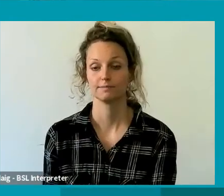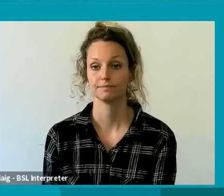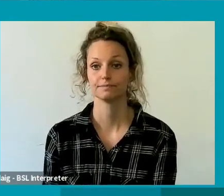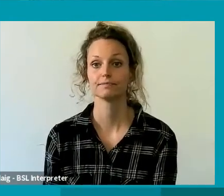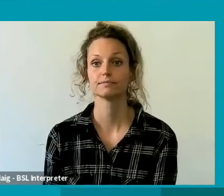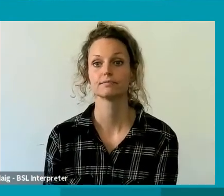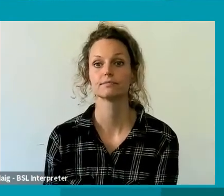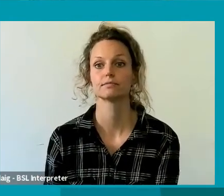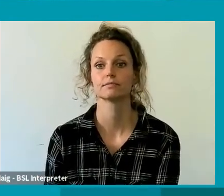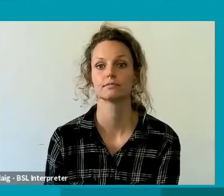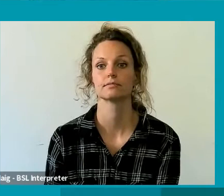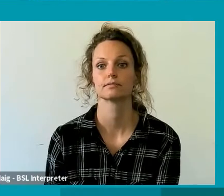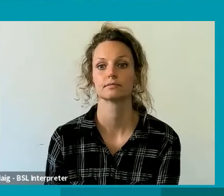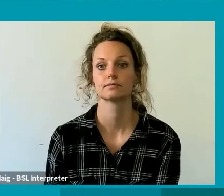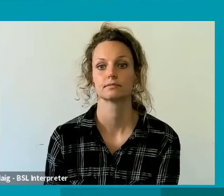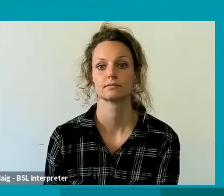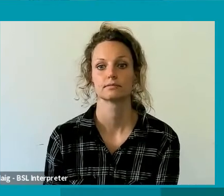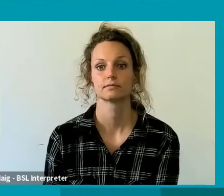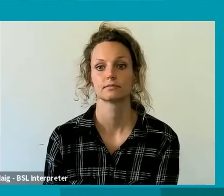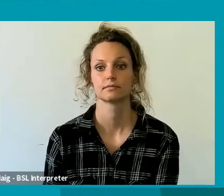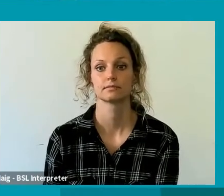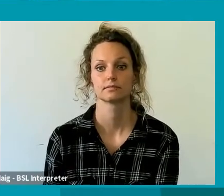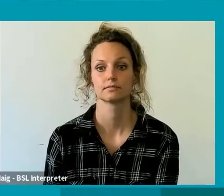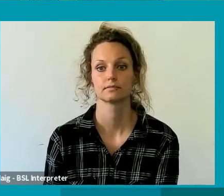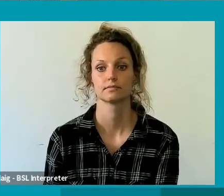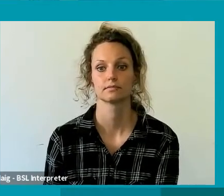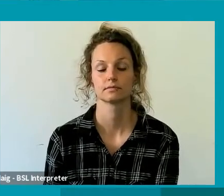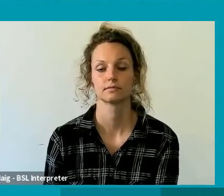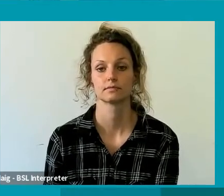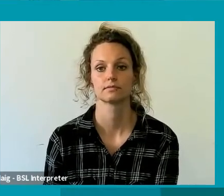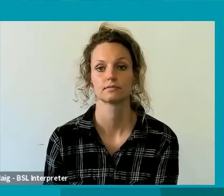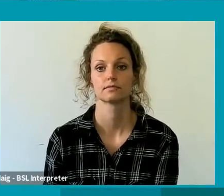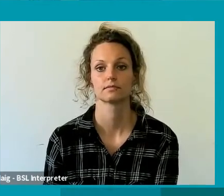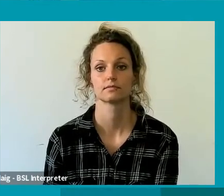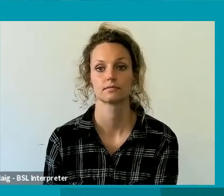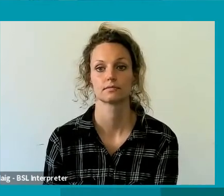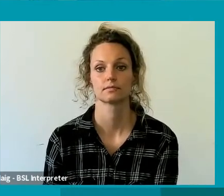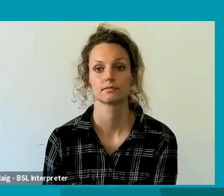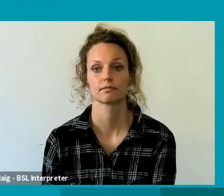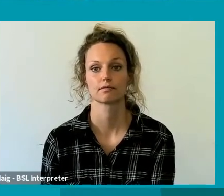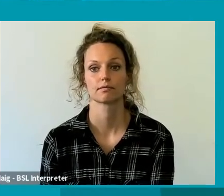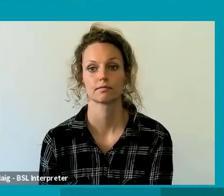However, if you do want to openly share as part of your personal brand,